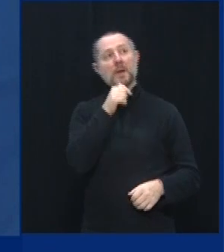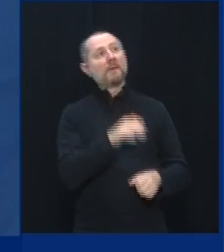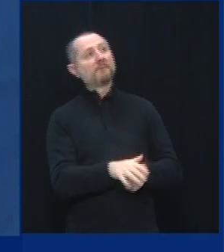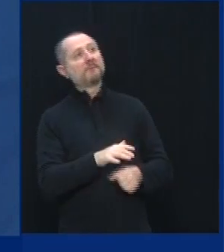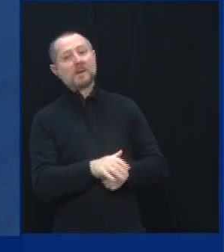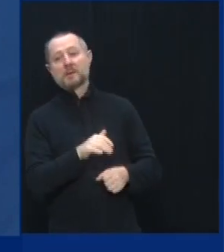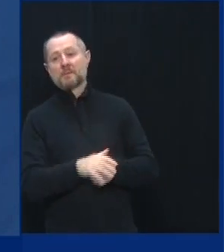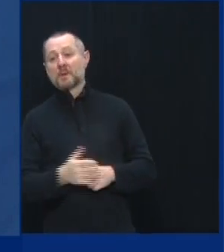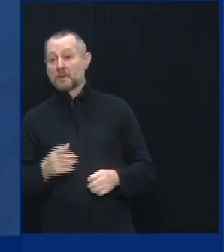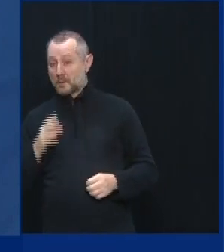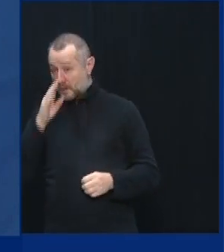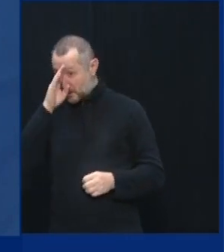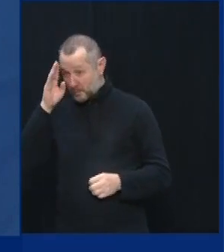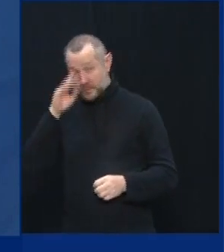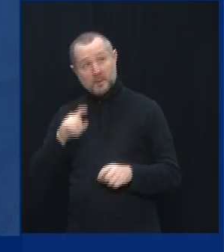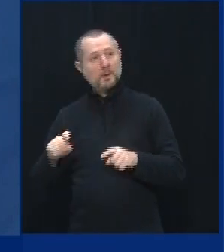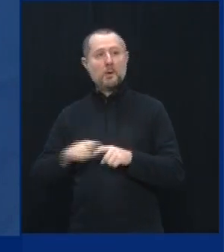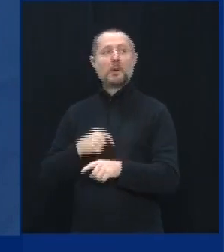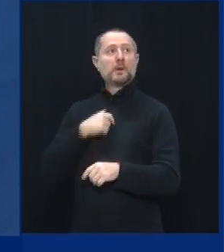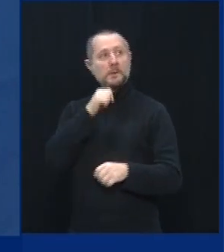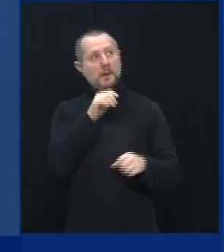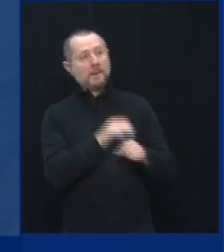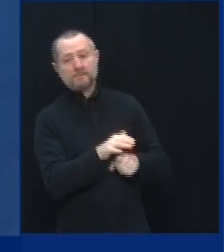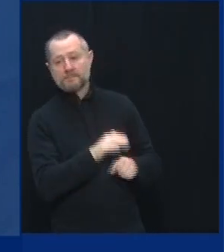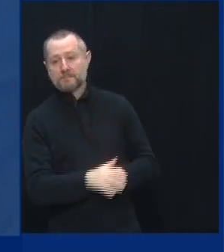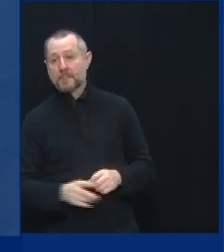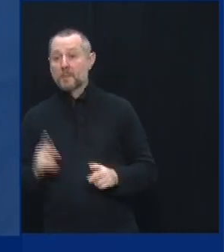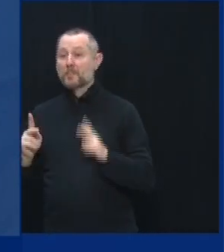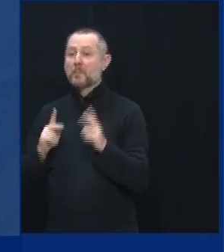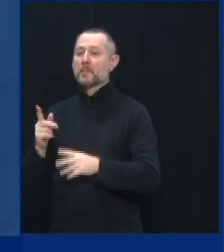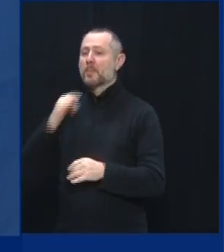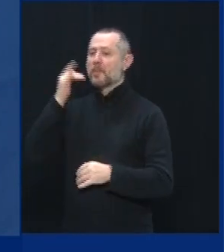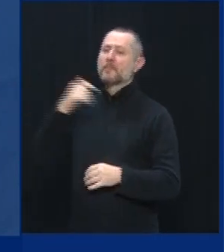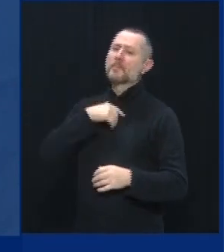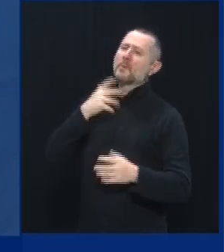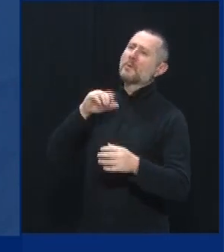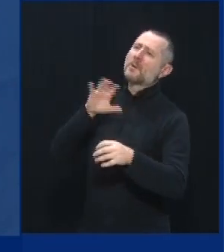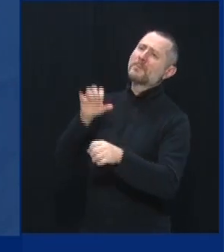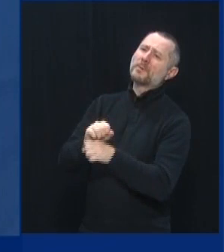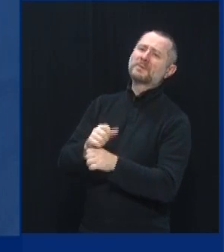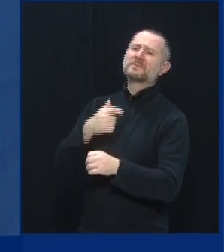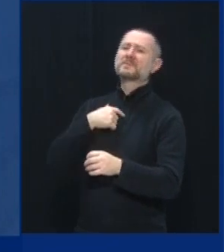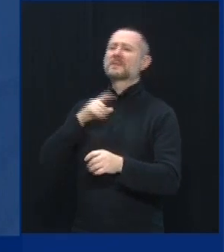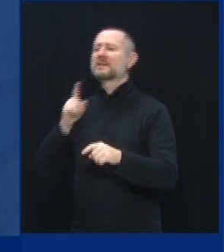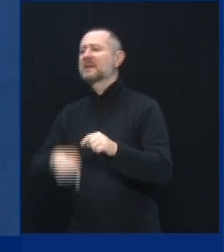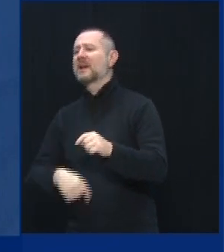YOU KNOW WHAT EVERY COUNTY I DON'T HAVE ENOUGH. YOU KNOW WHAT EVERY HOSPITAL SAYS?